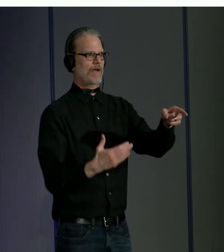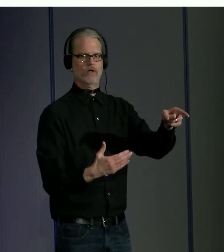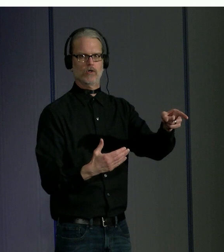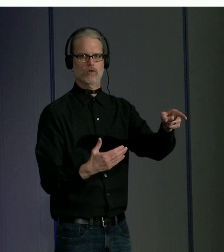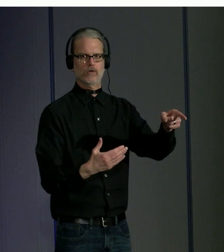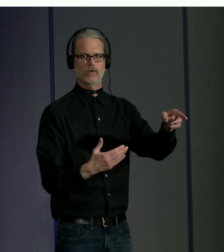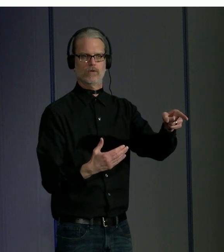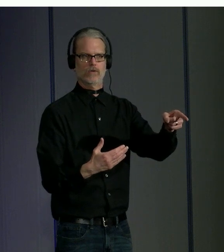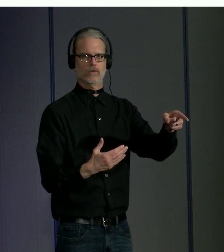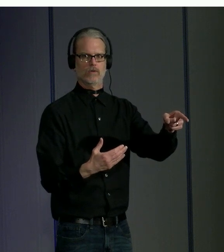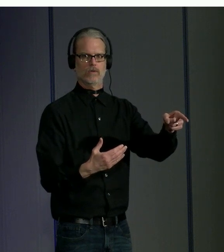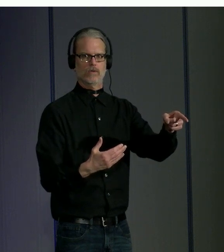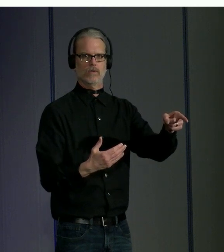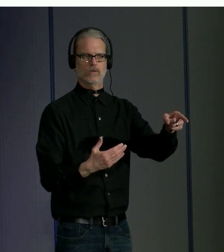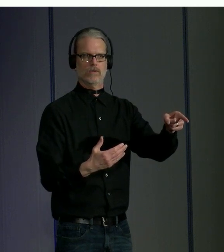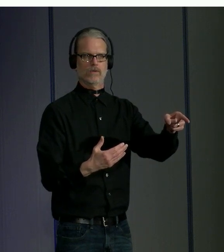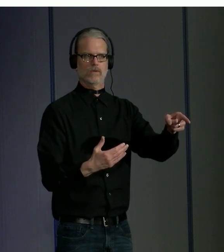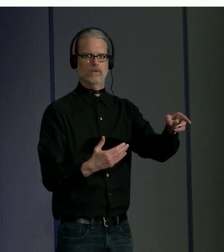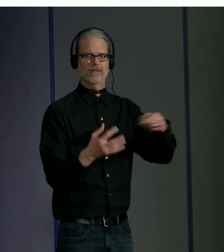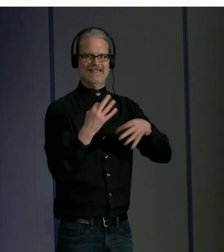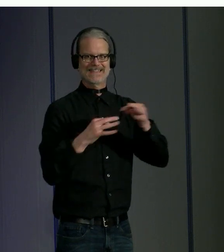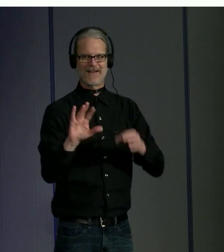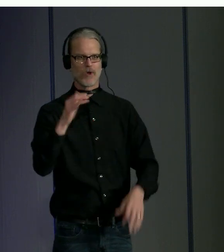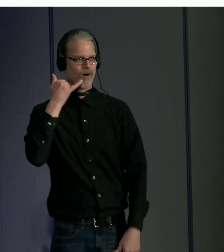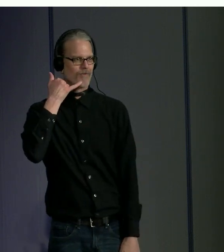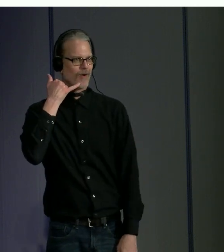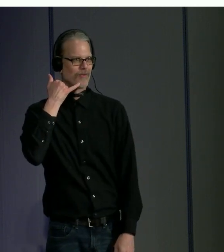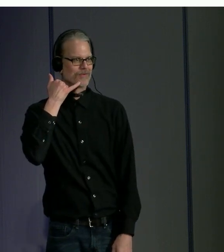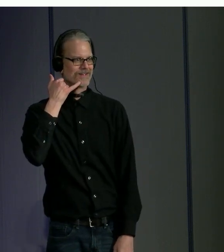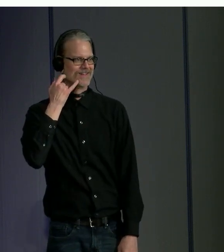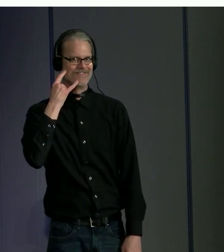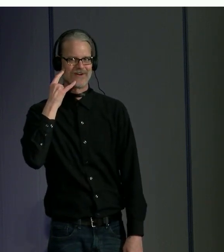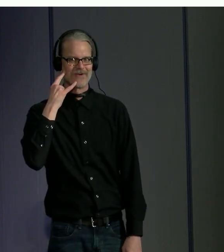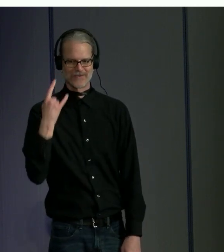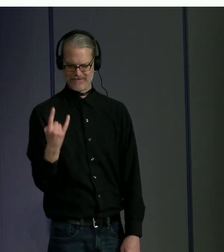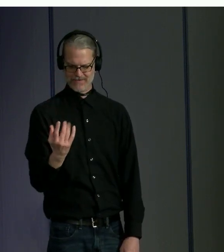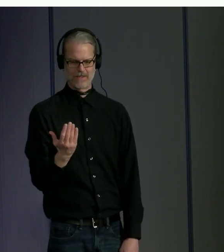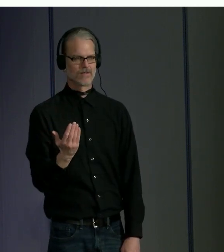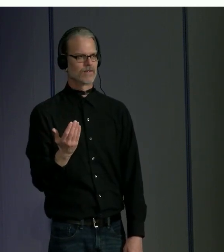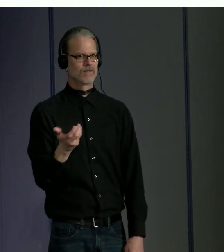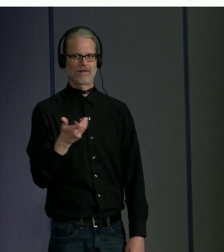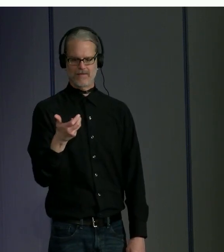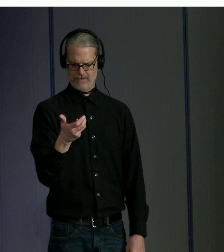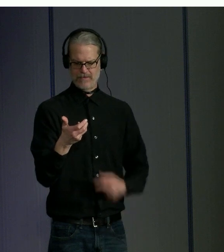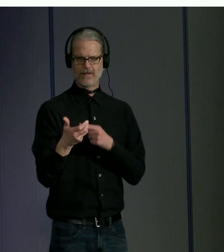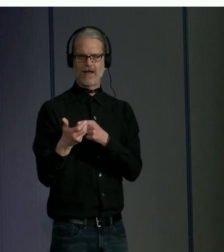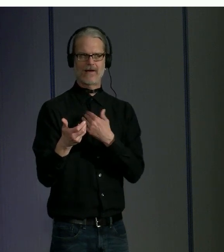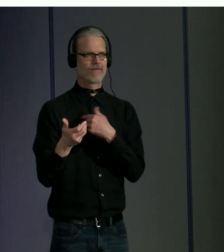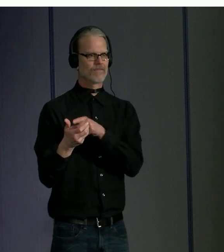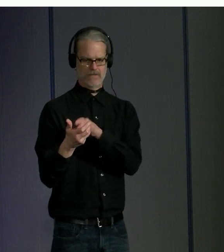is on in the backseat while you're texting on it while driving. There's constant location updates.